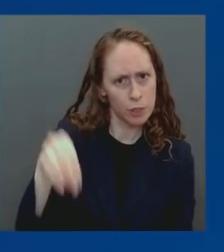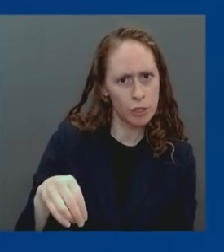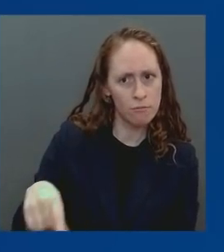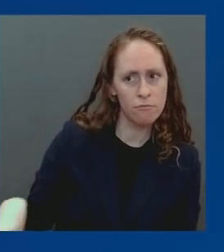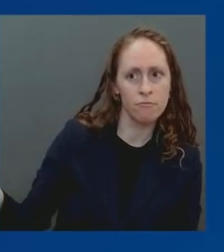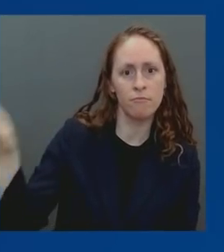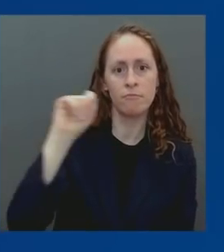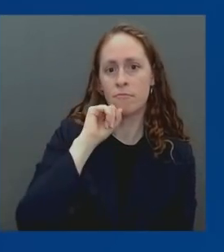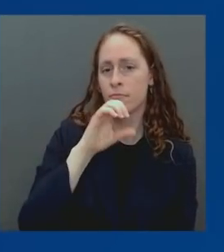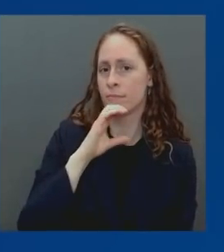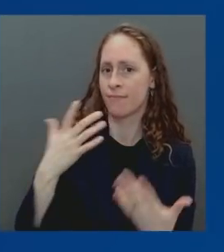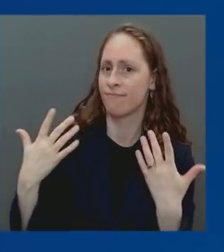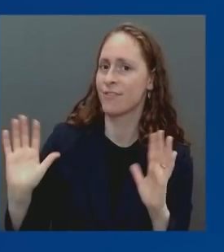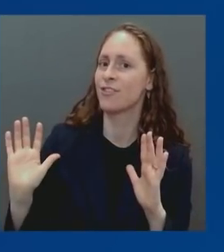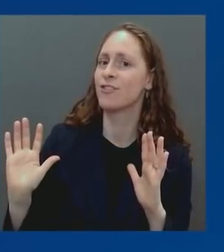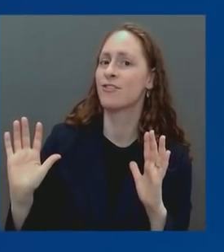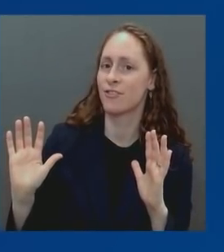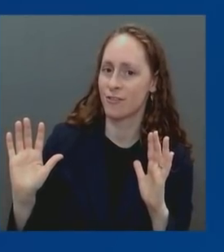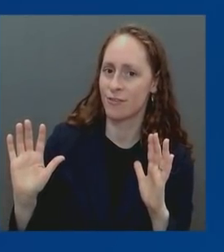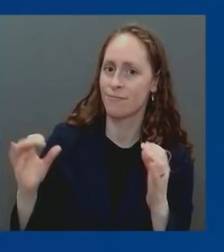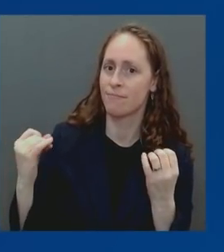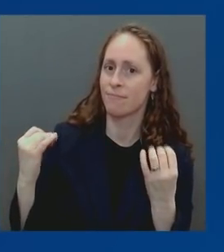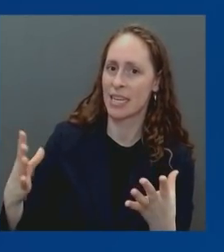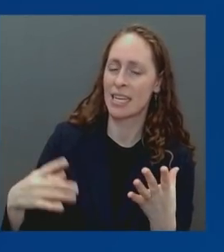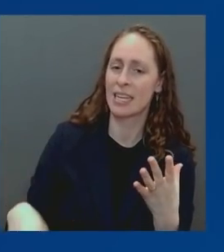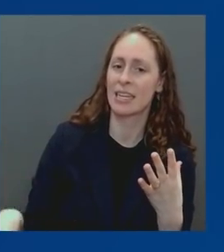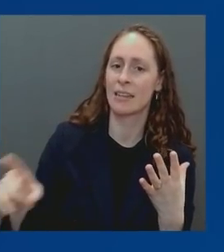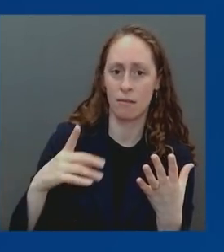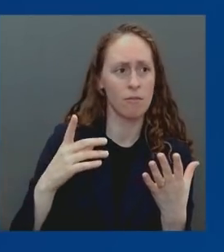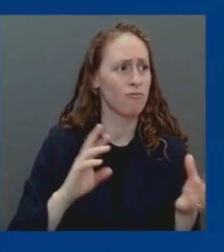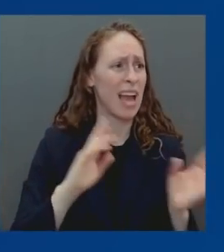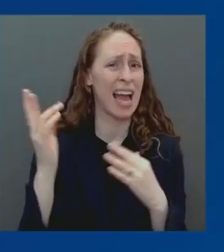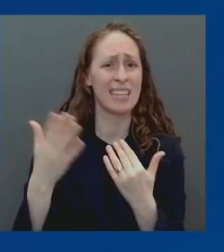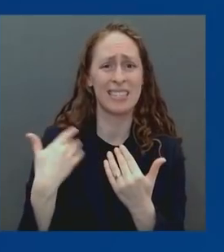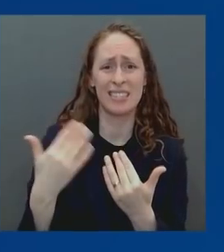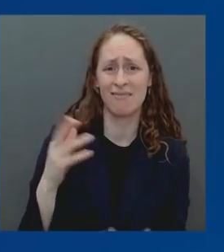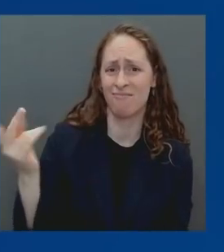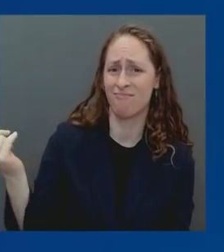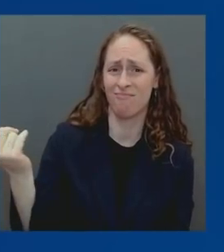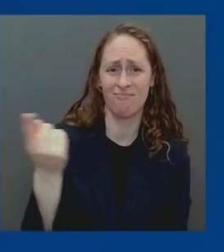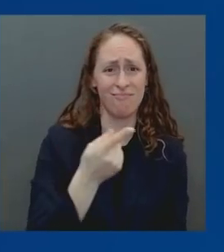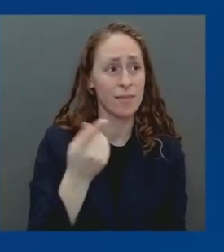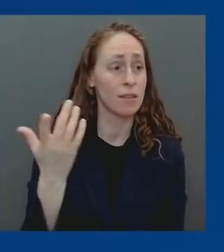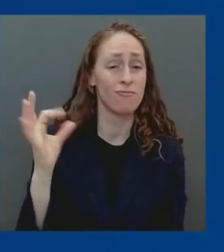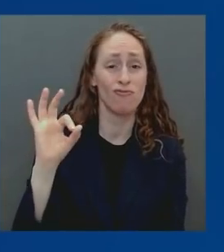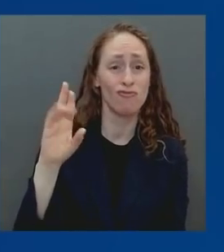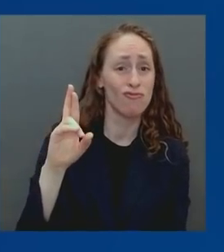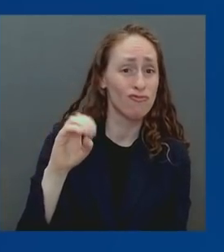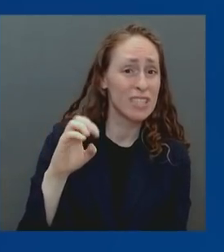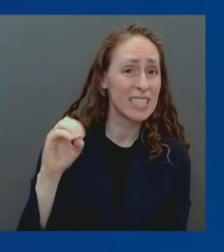They're at convenient locations around the country, and they're free. And obviously, the impact of a booster,